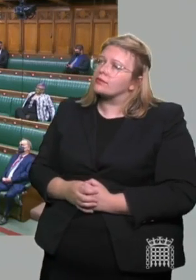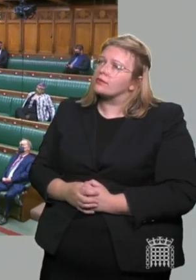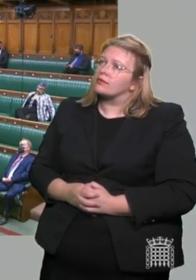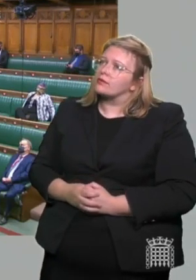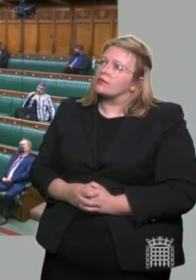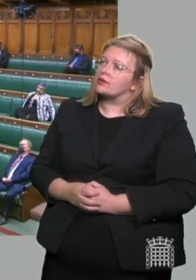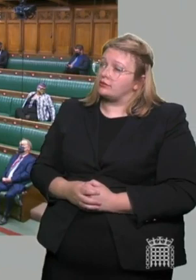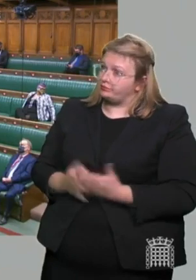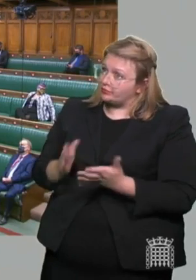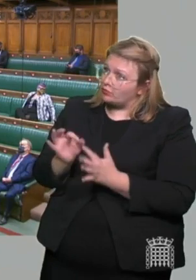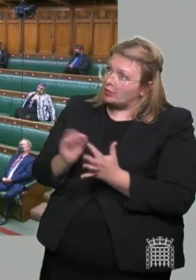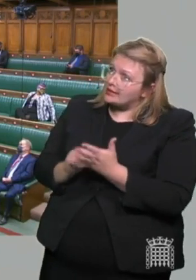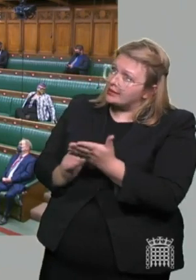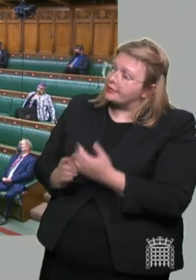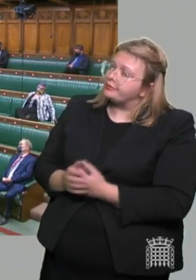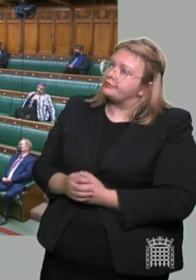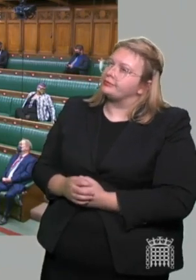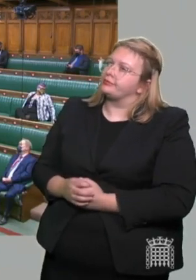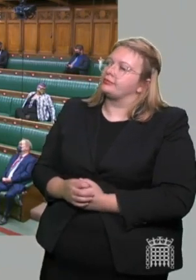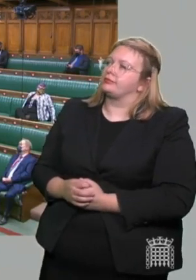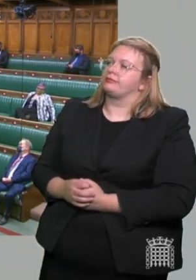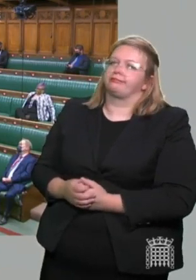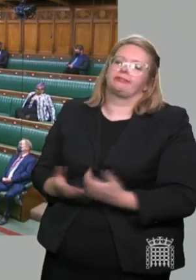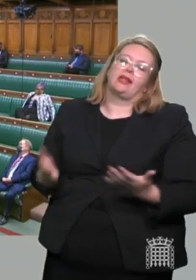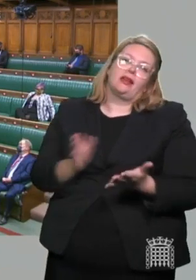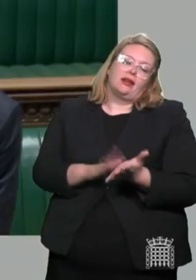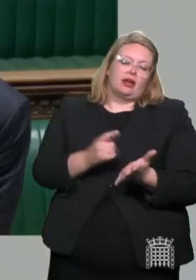Prime Minister Mr Speaker, I leave it to you to